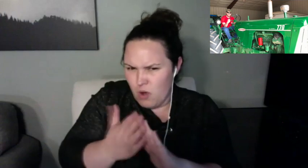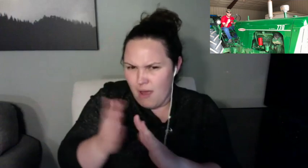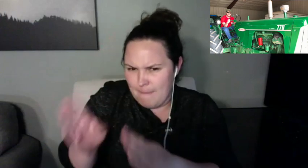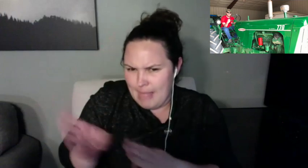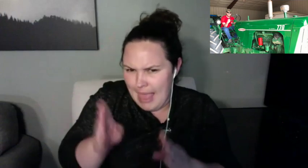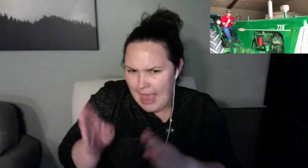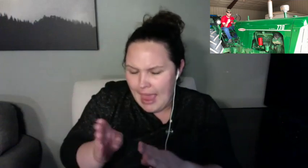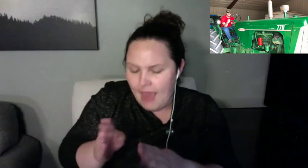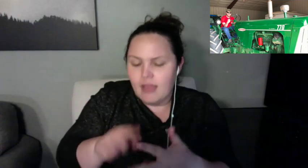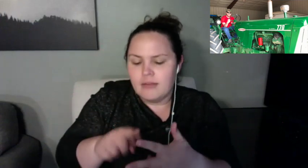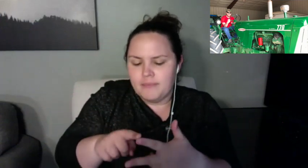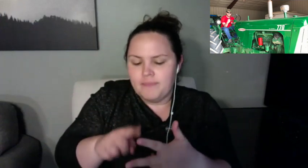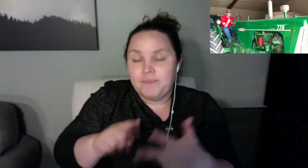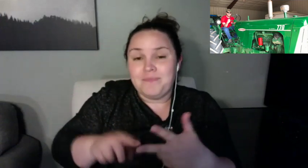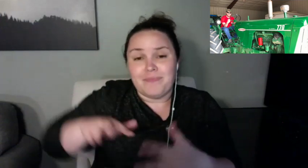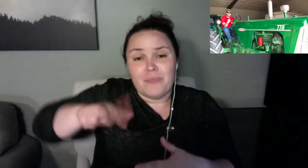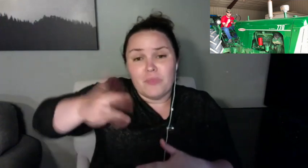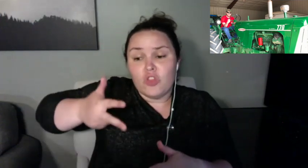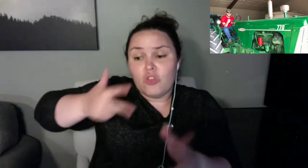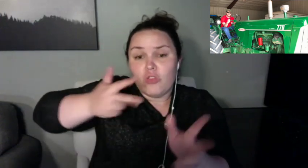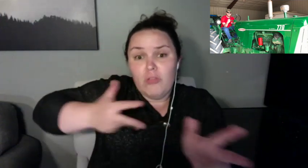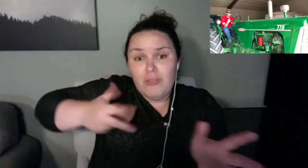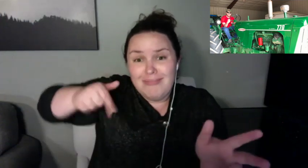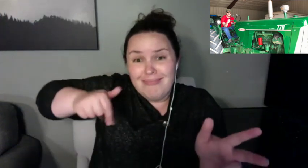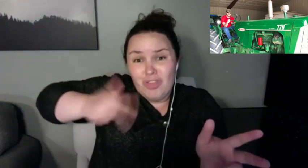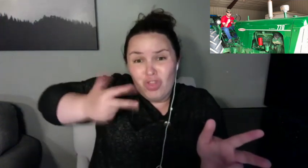year, and then it was him. And this year it's going to be really, really